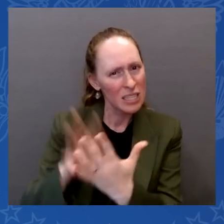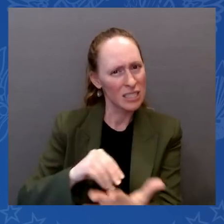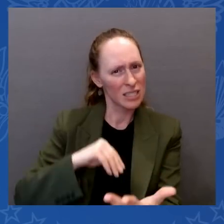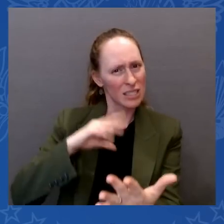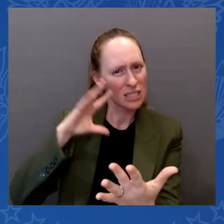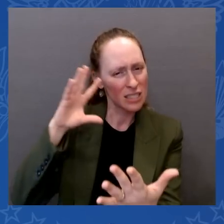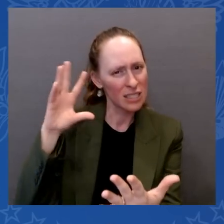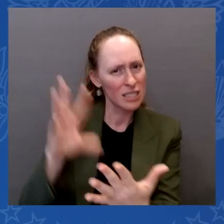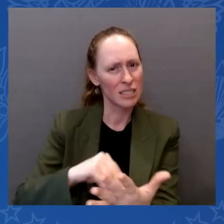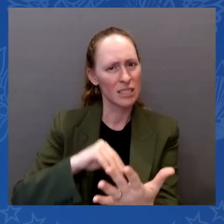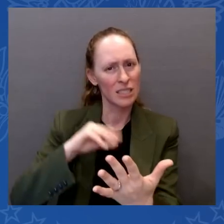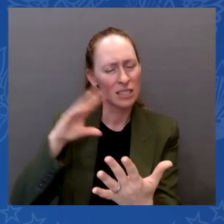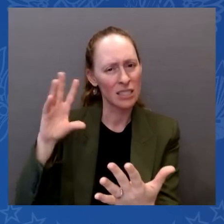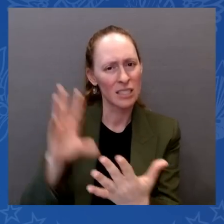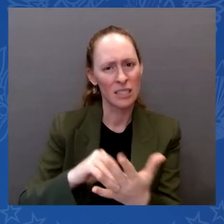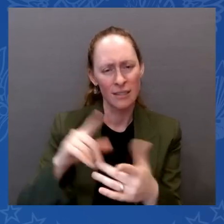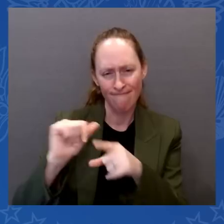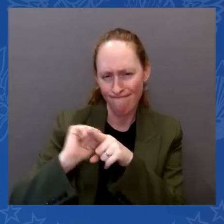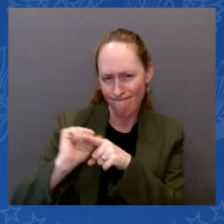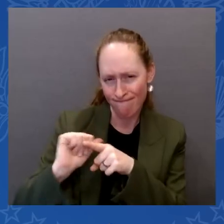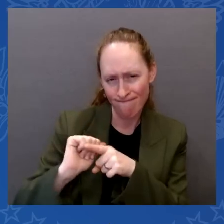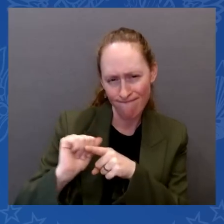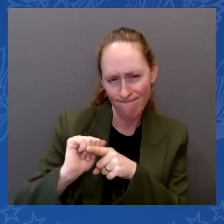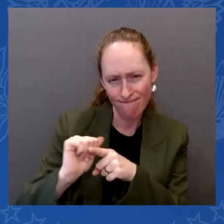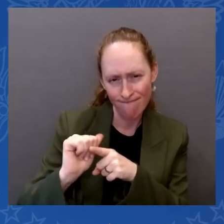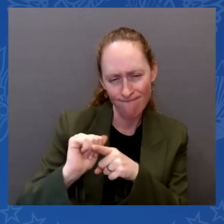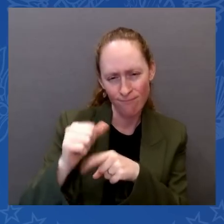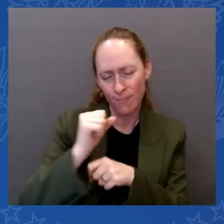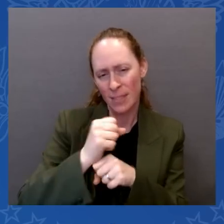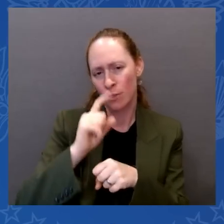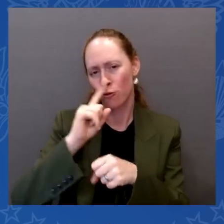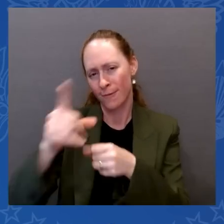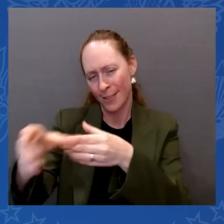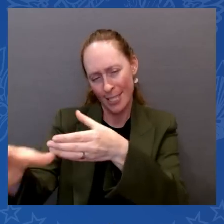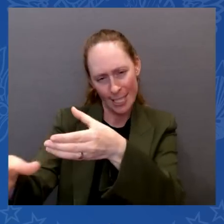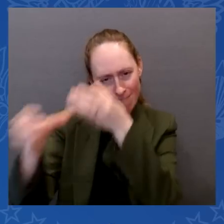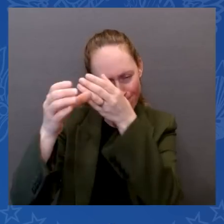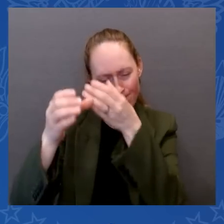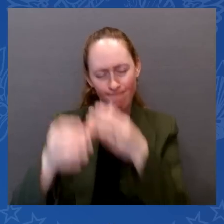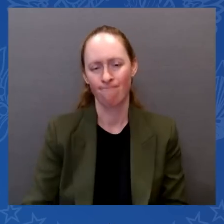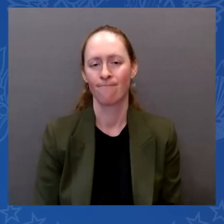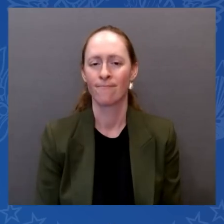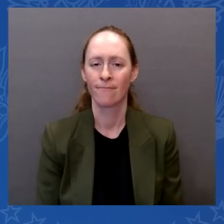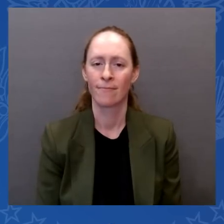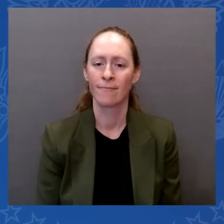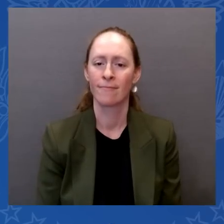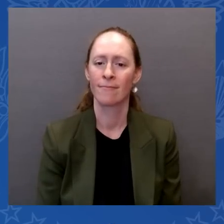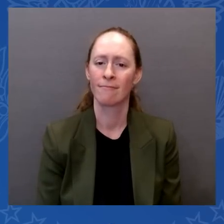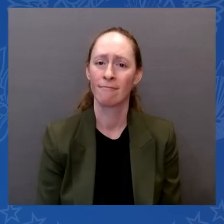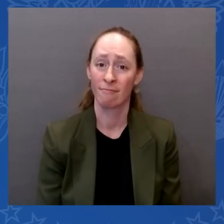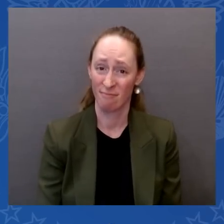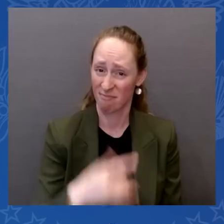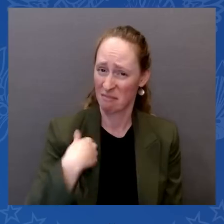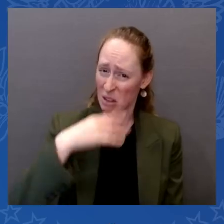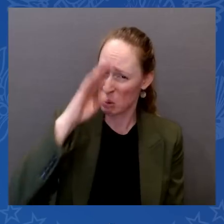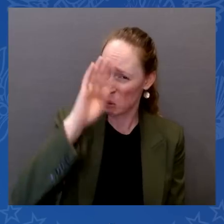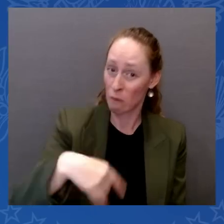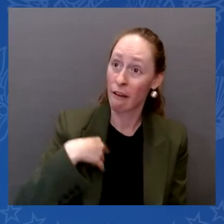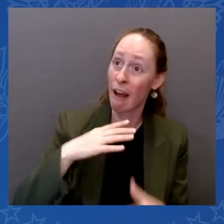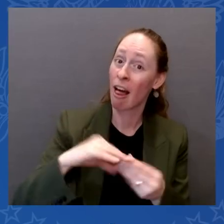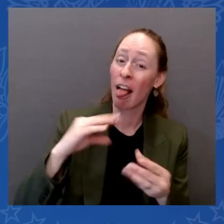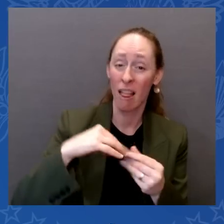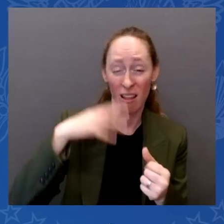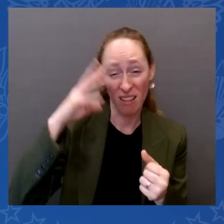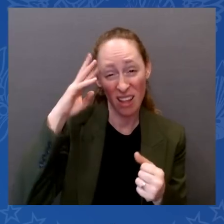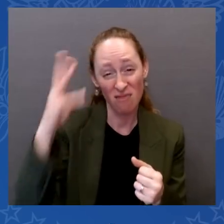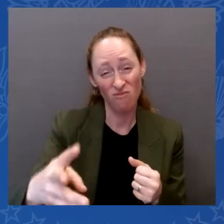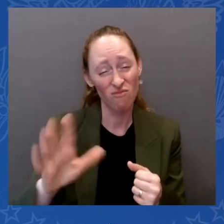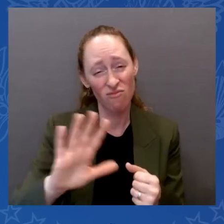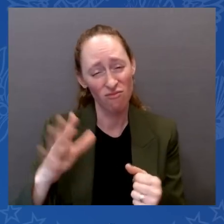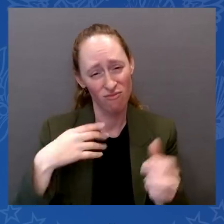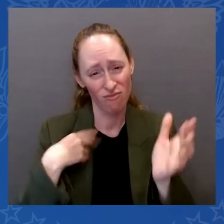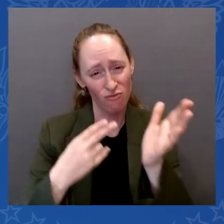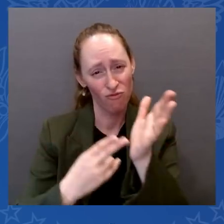And that's not hyperbole.